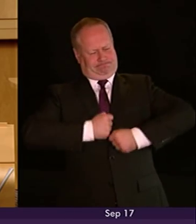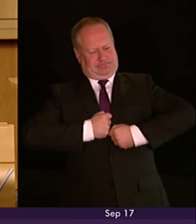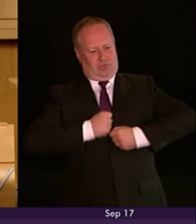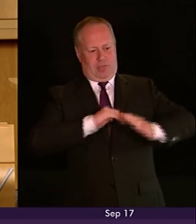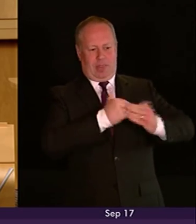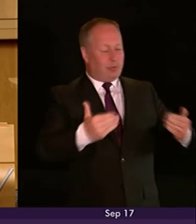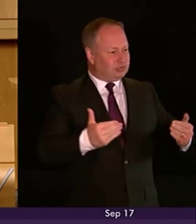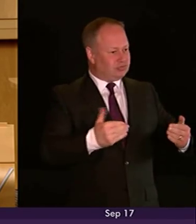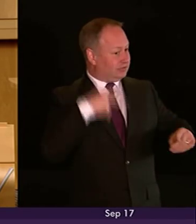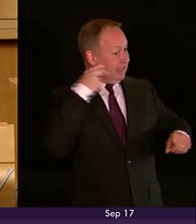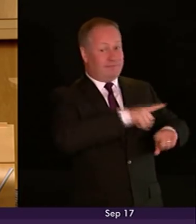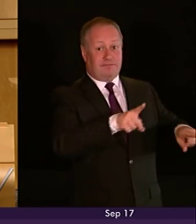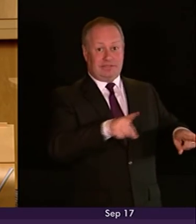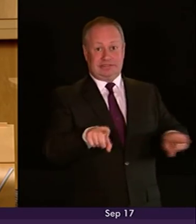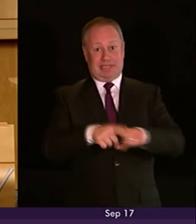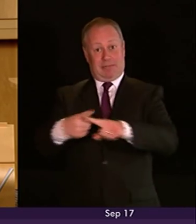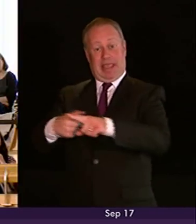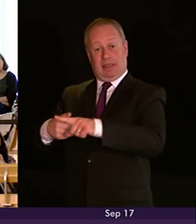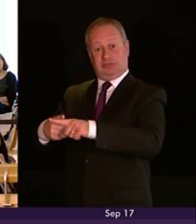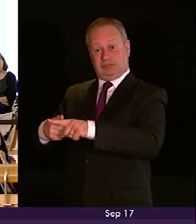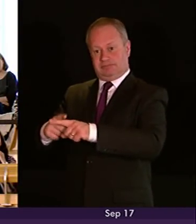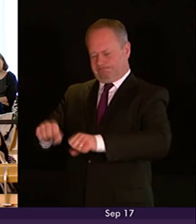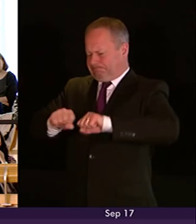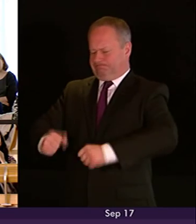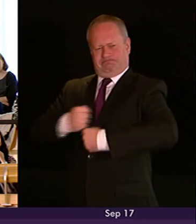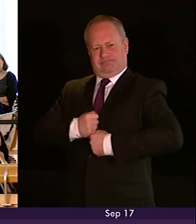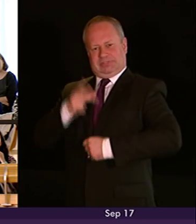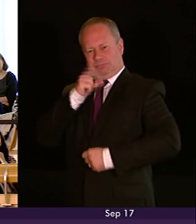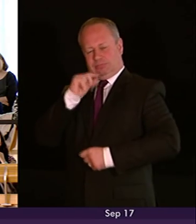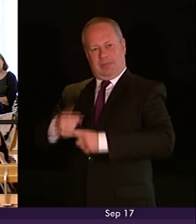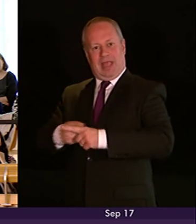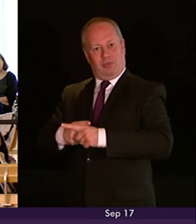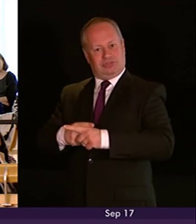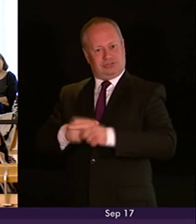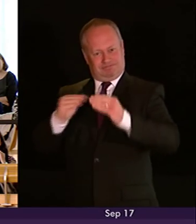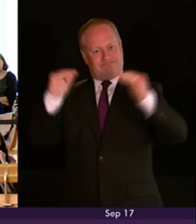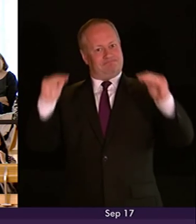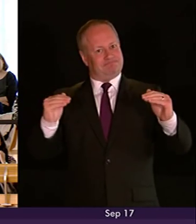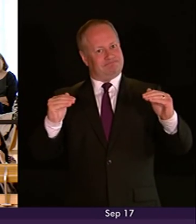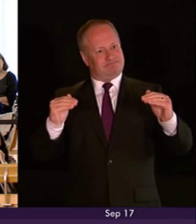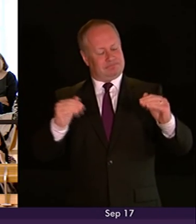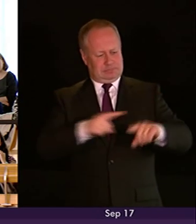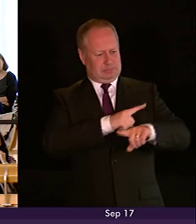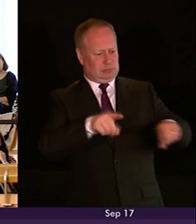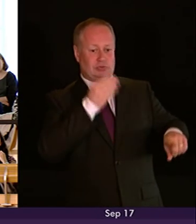indigenous spoken language. Deaf people who use BSL are part of a recognised